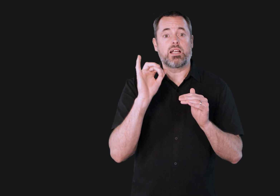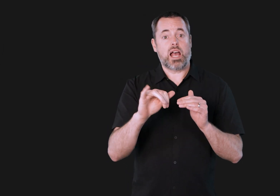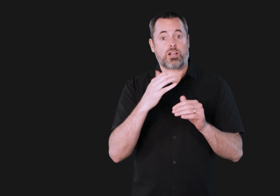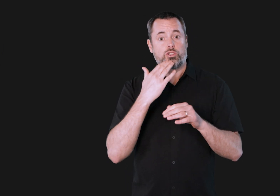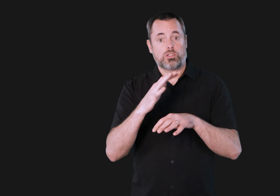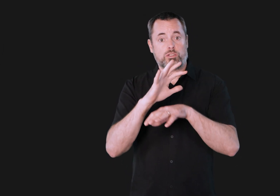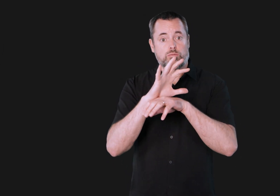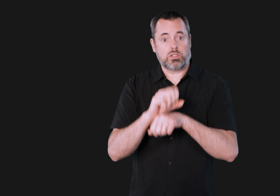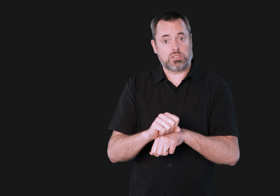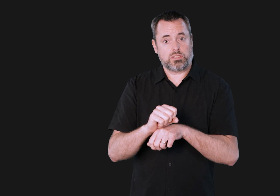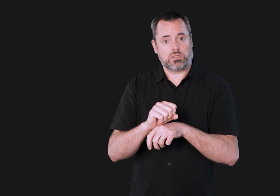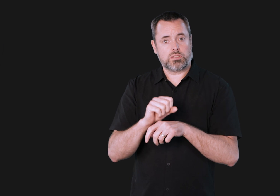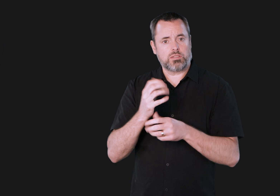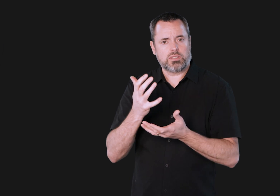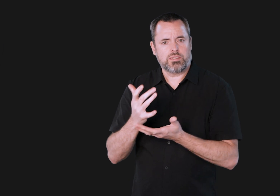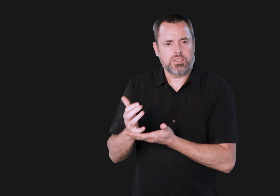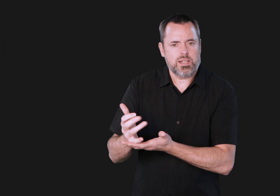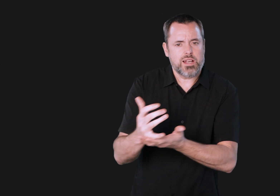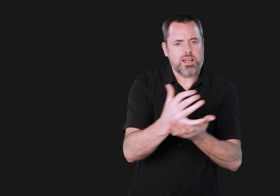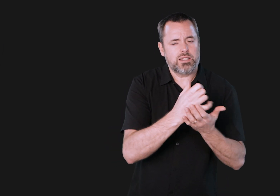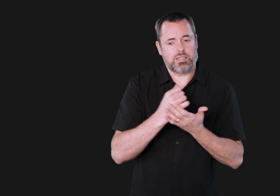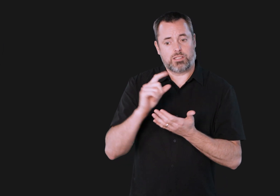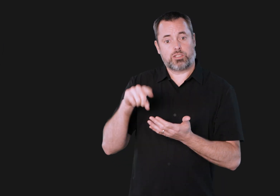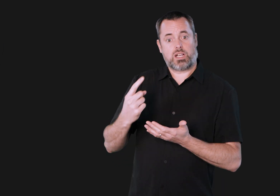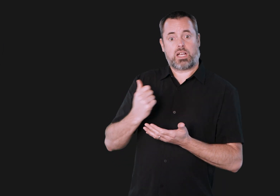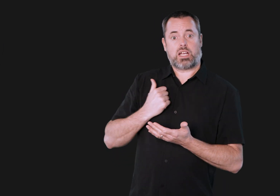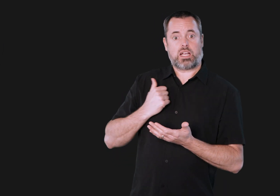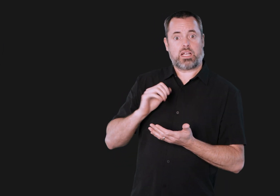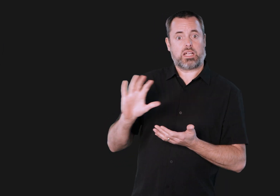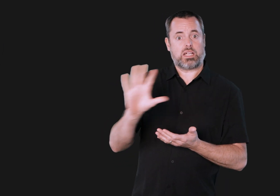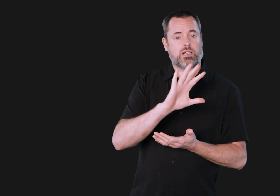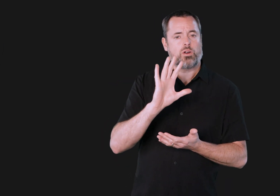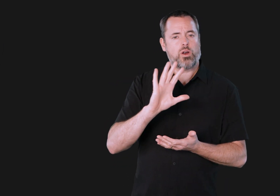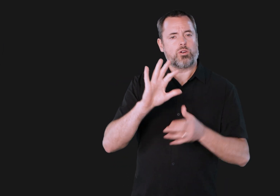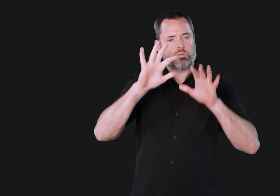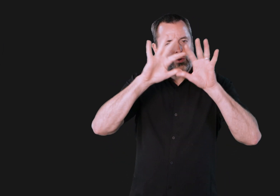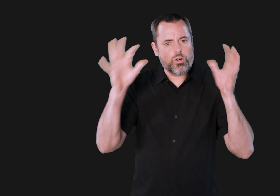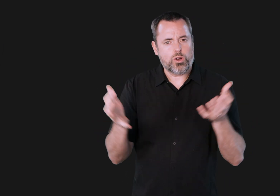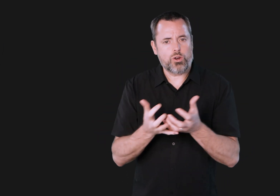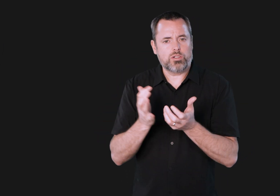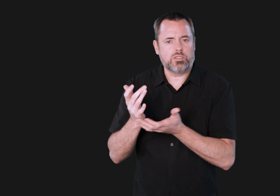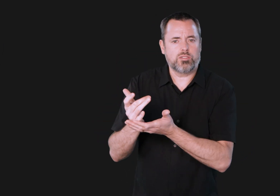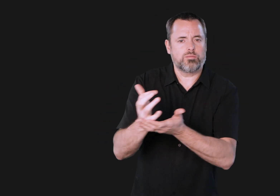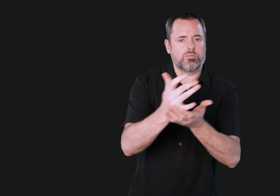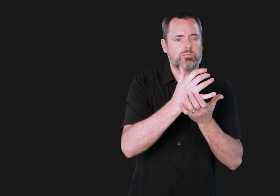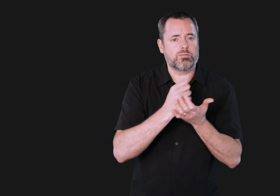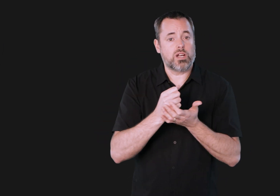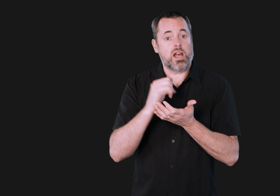These good practices need to be collected from around the world, not just from Canada.